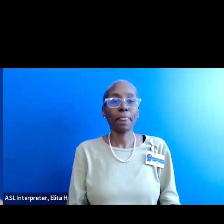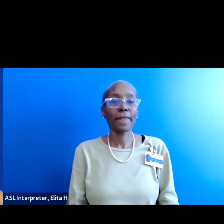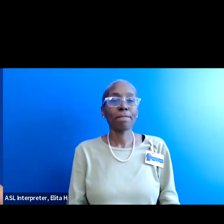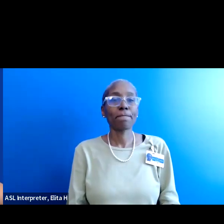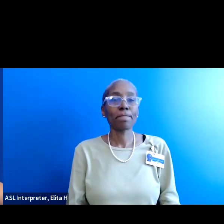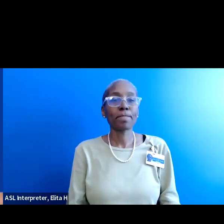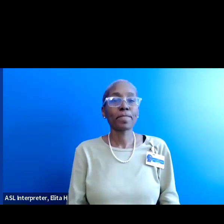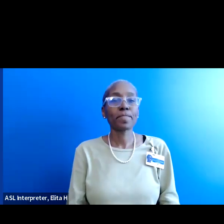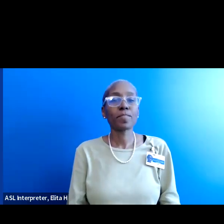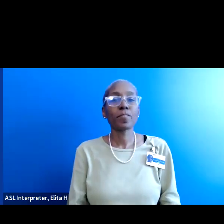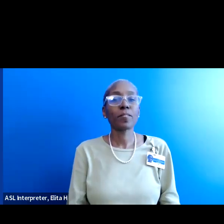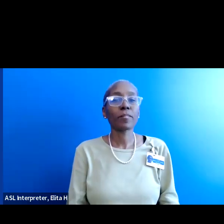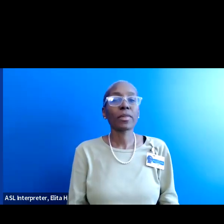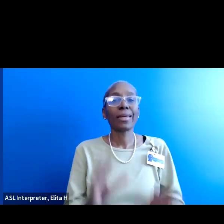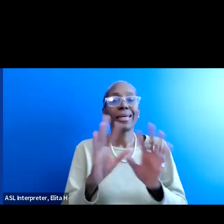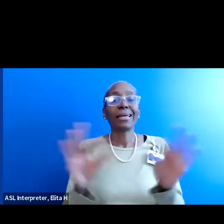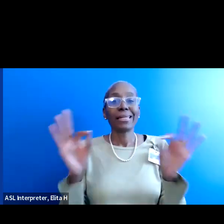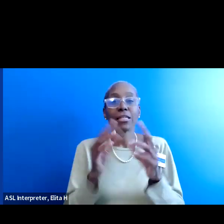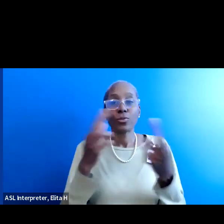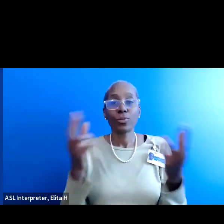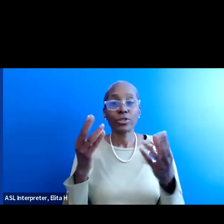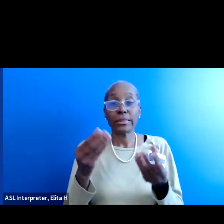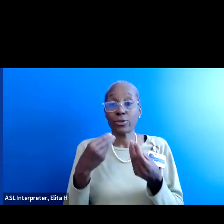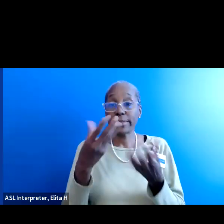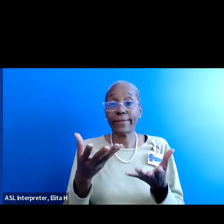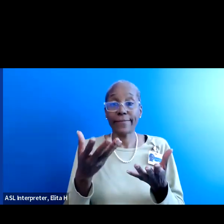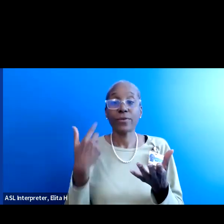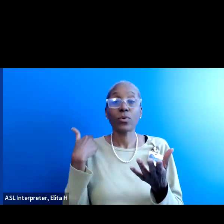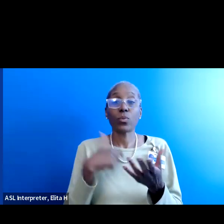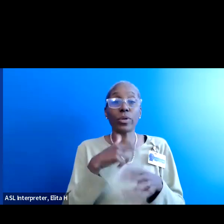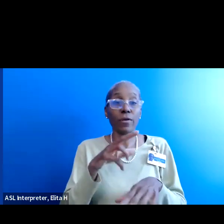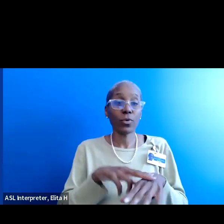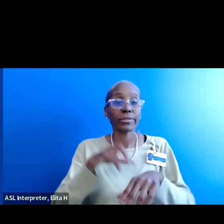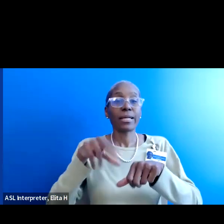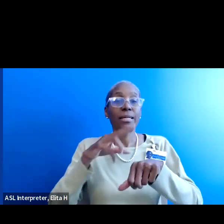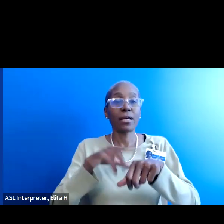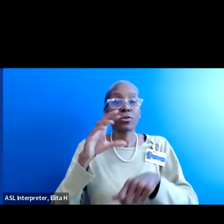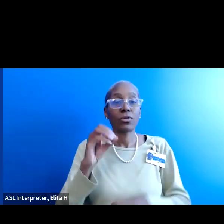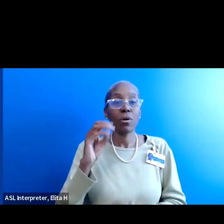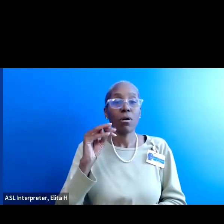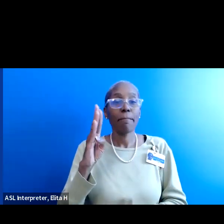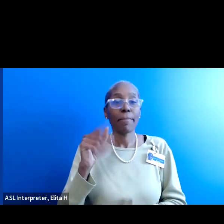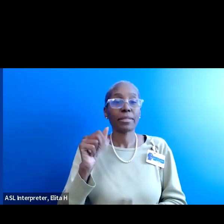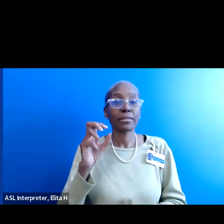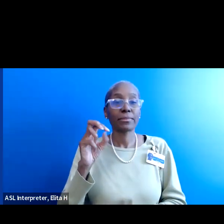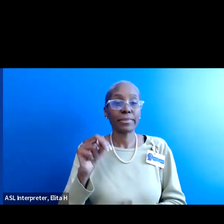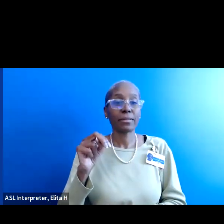So as far as some key resources I want to leave you with. We, of course, at the National Ombudsman Resource Center, our URL is there.